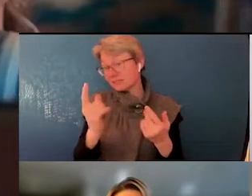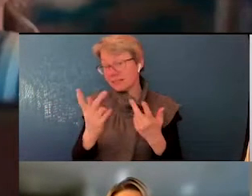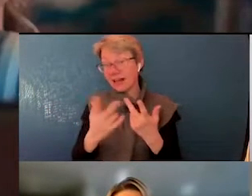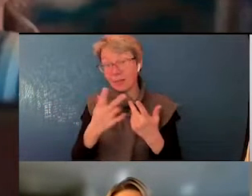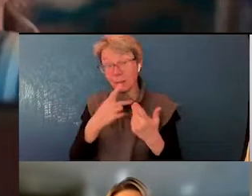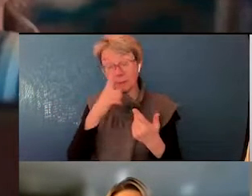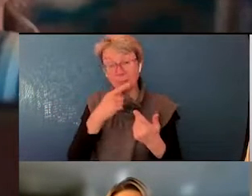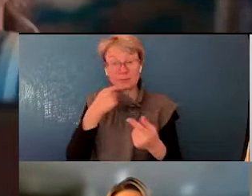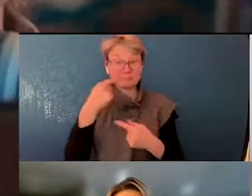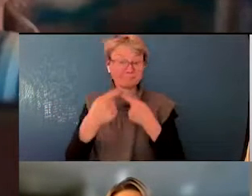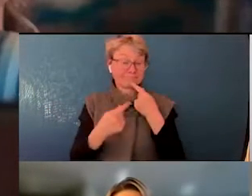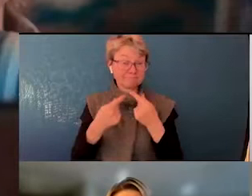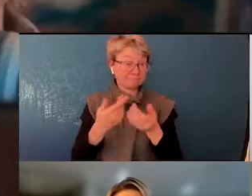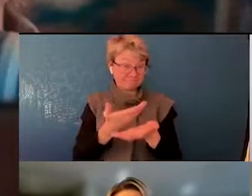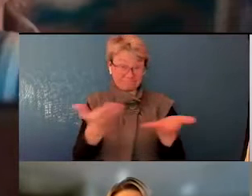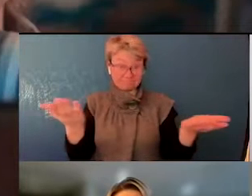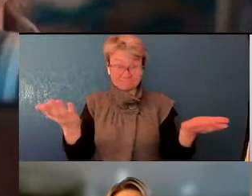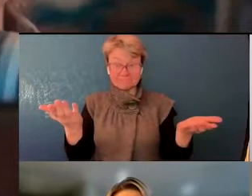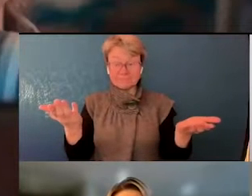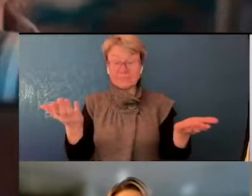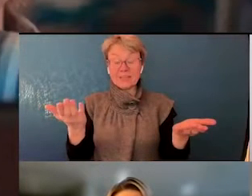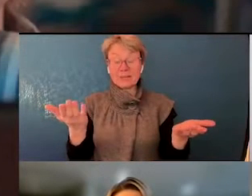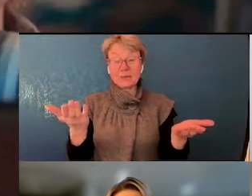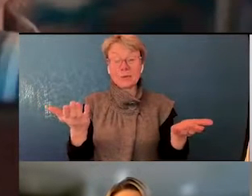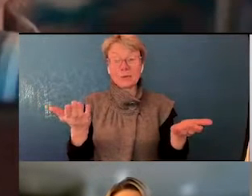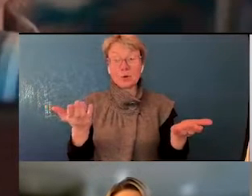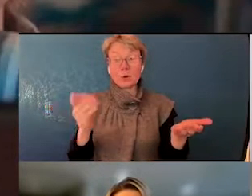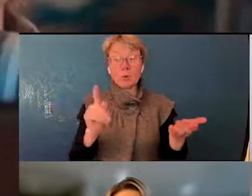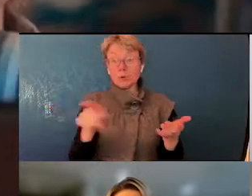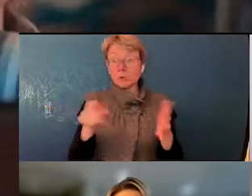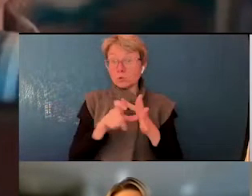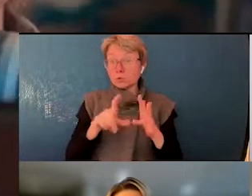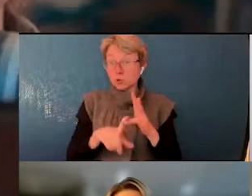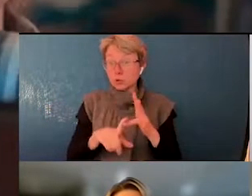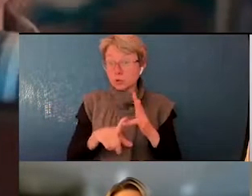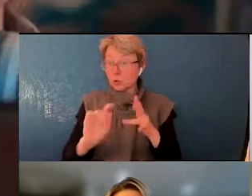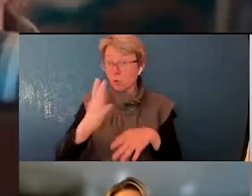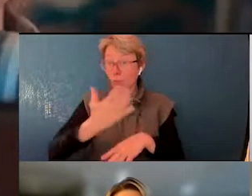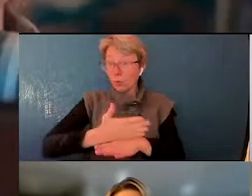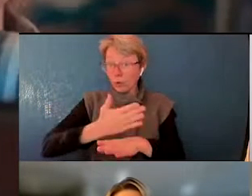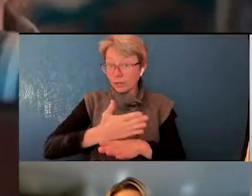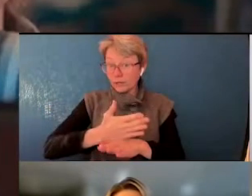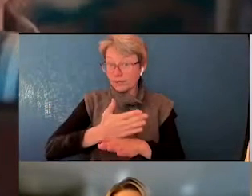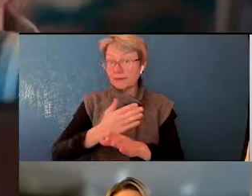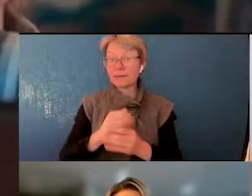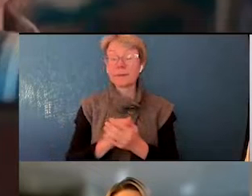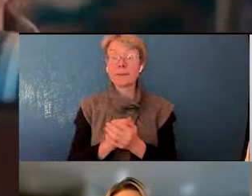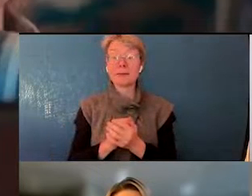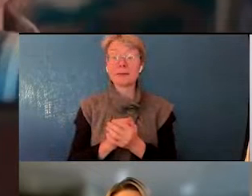just tell the um audience a little bit about um what you do at legal aid um and to um and